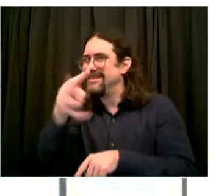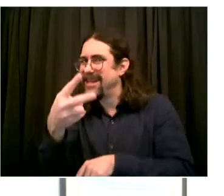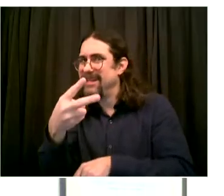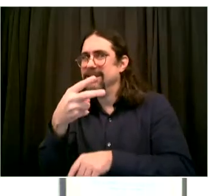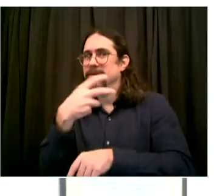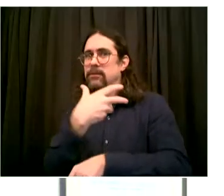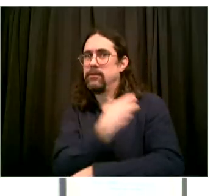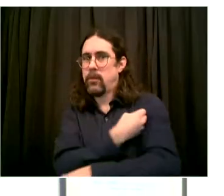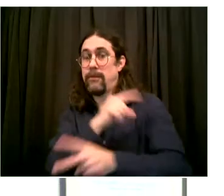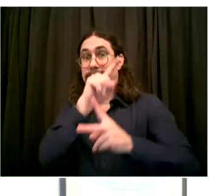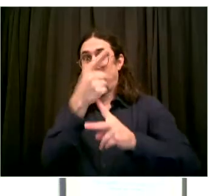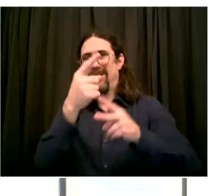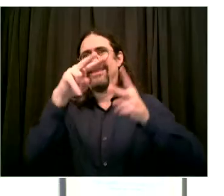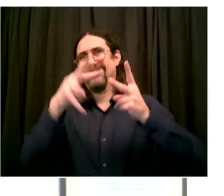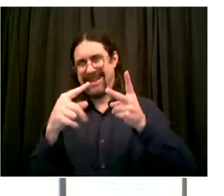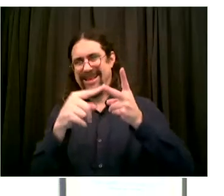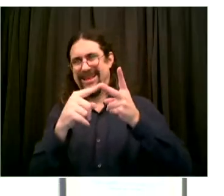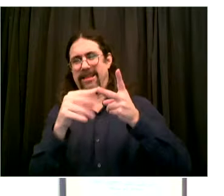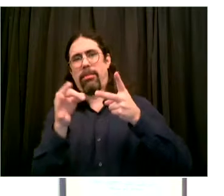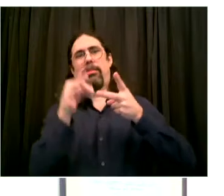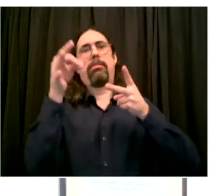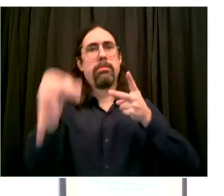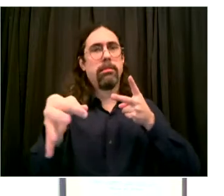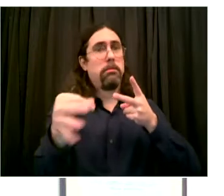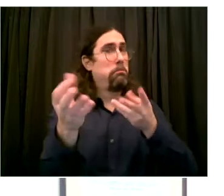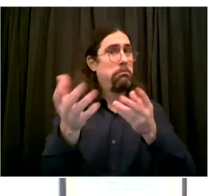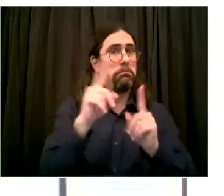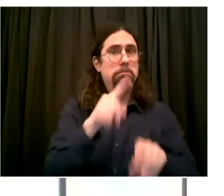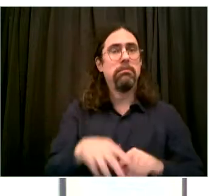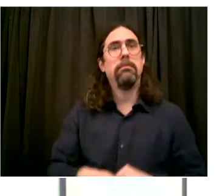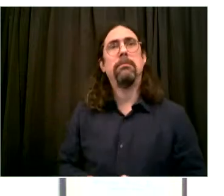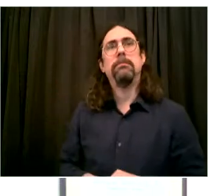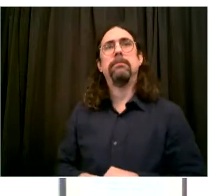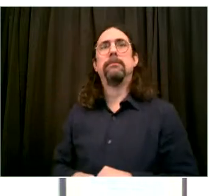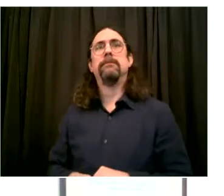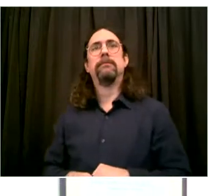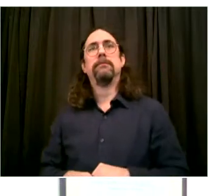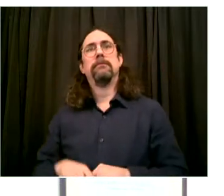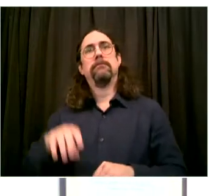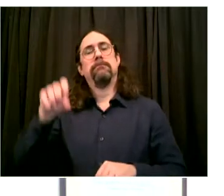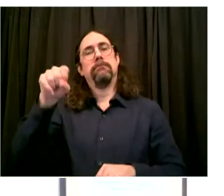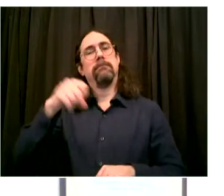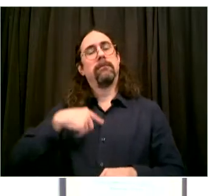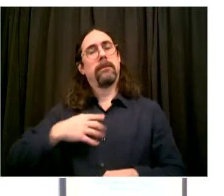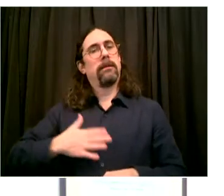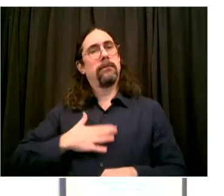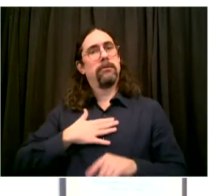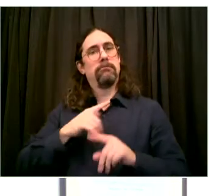CERTATANI APPOIINTMENTS INCLUDING SECOND DOSES, I'LL BE HAPPY